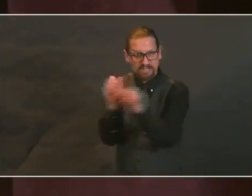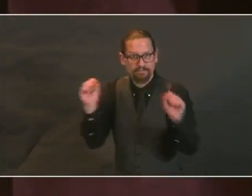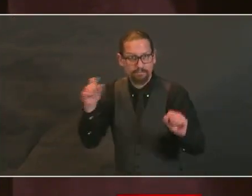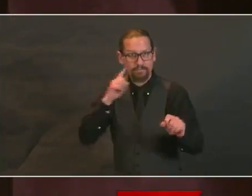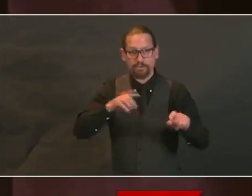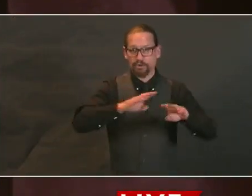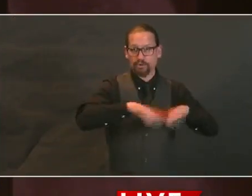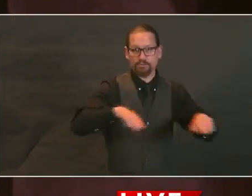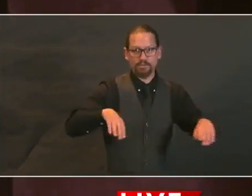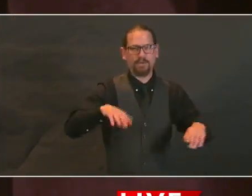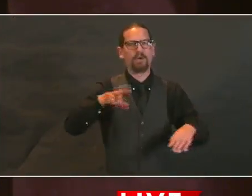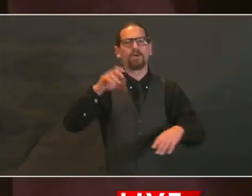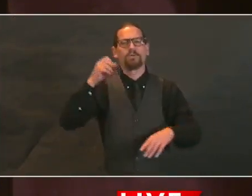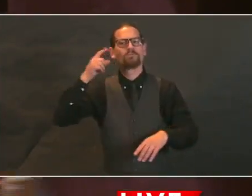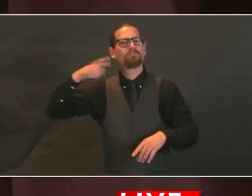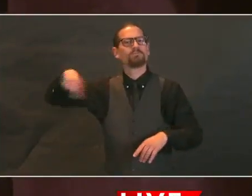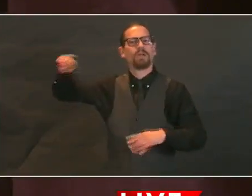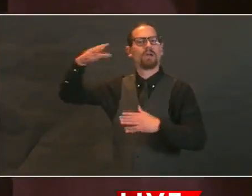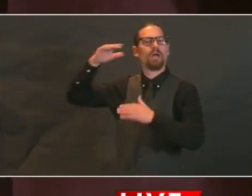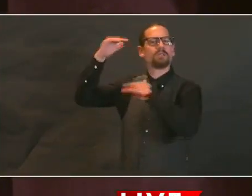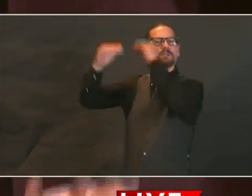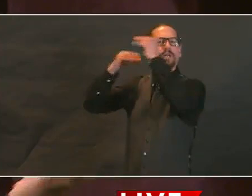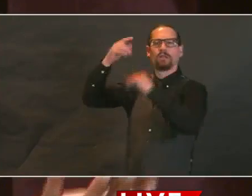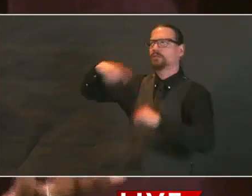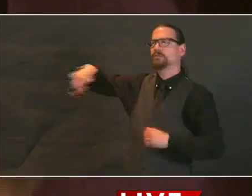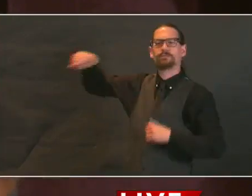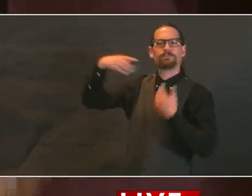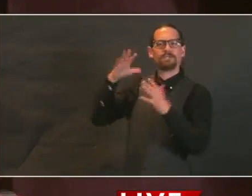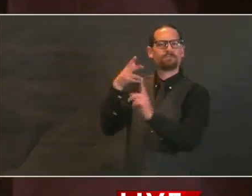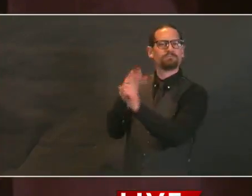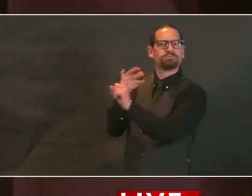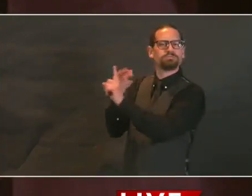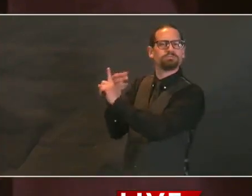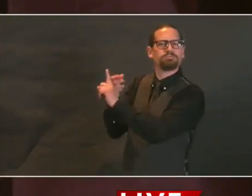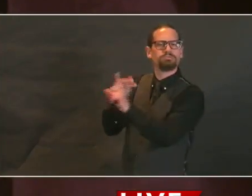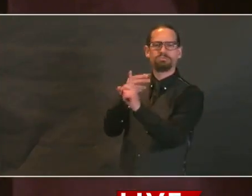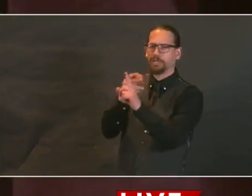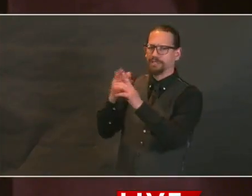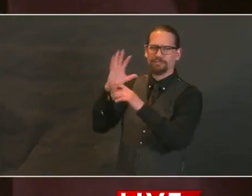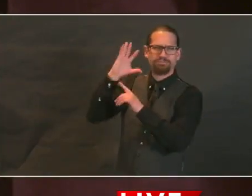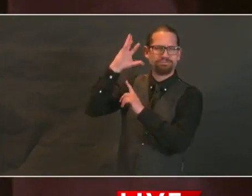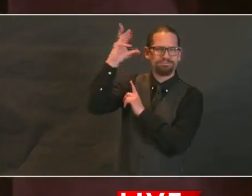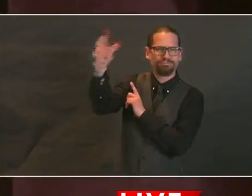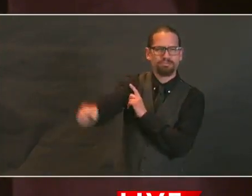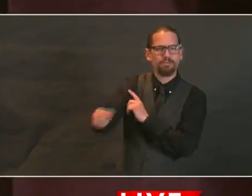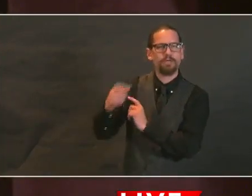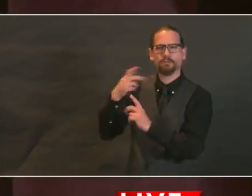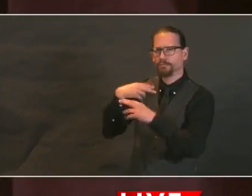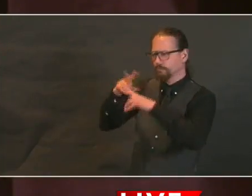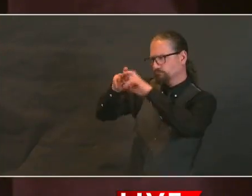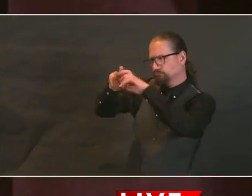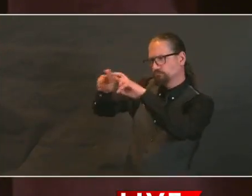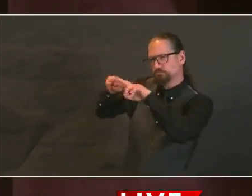MONITORING AFTER ADMINISTERING MORE THAN 100 MILLION DOSES OF THIS SAME PFIZER VACCINE TO